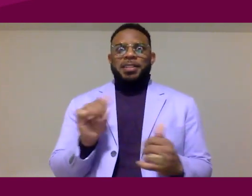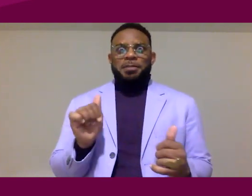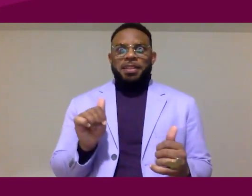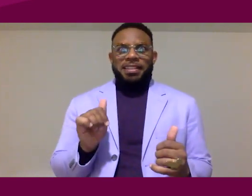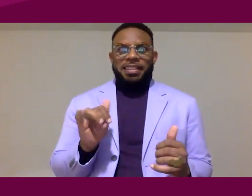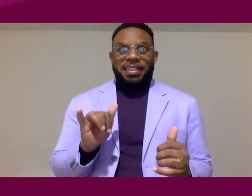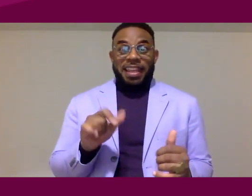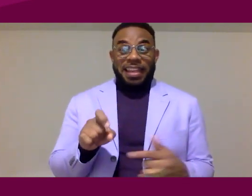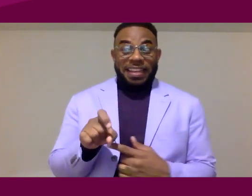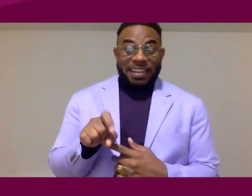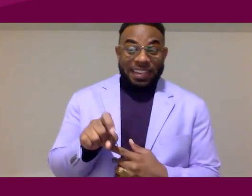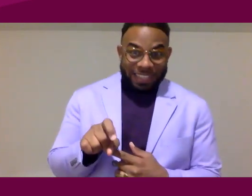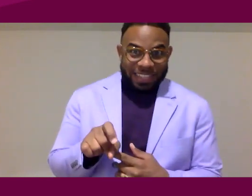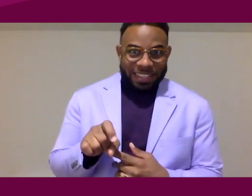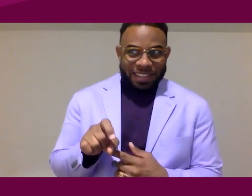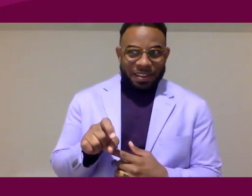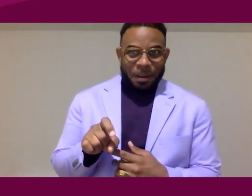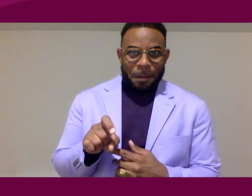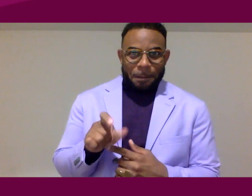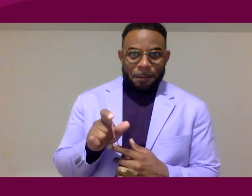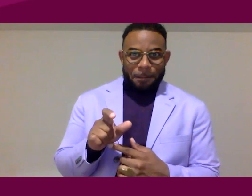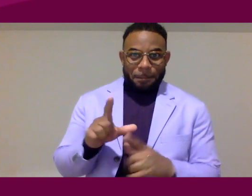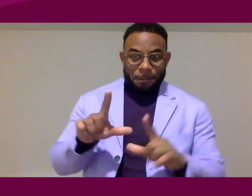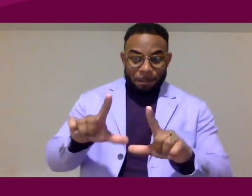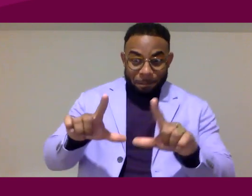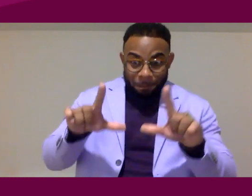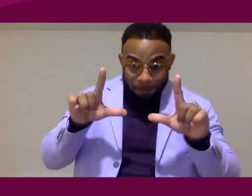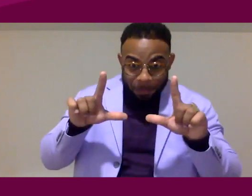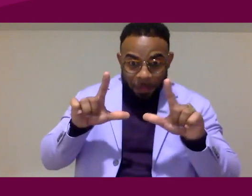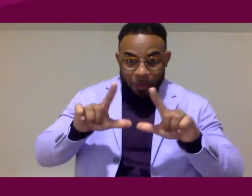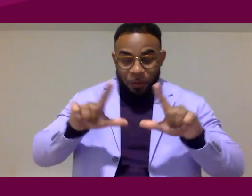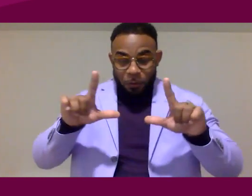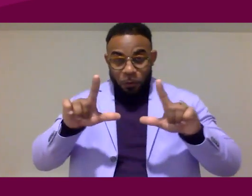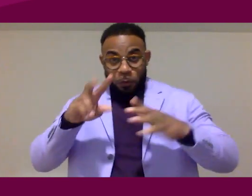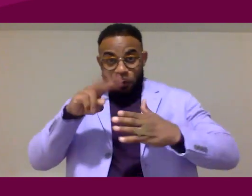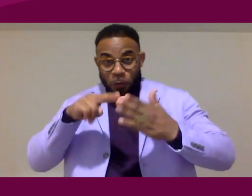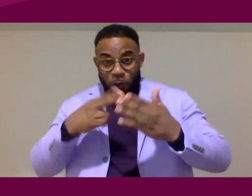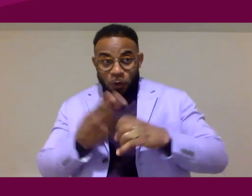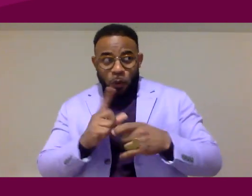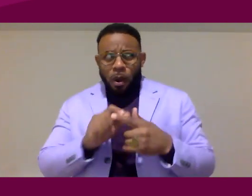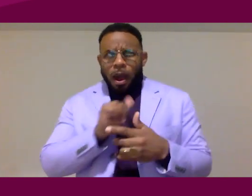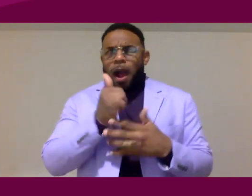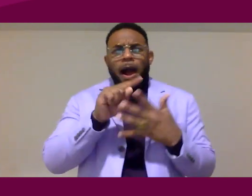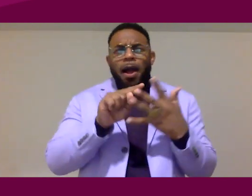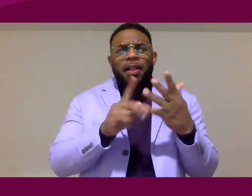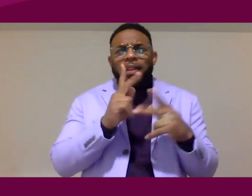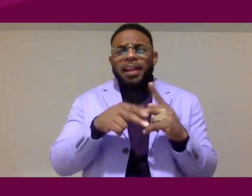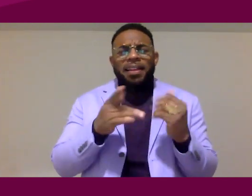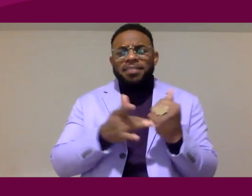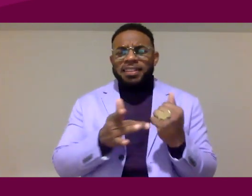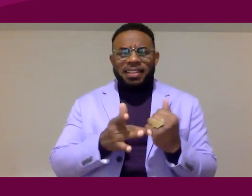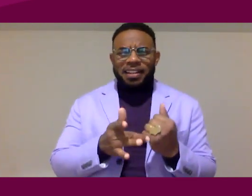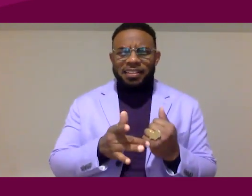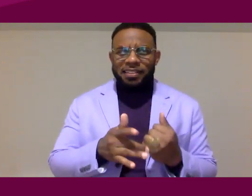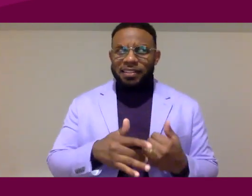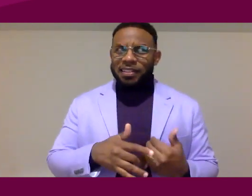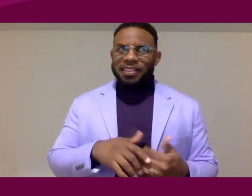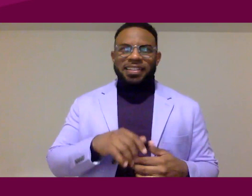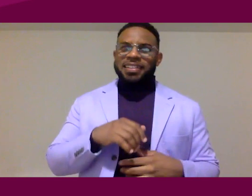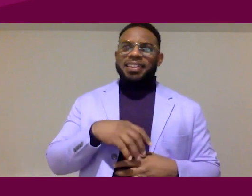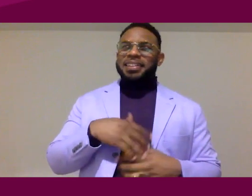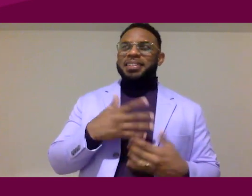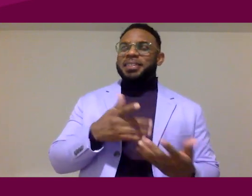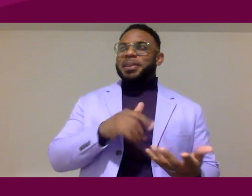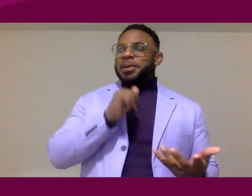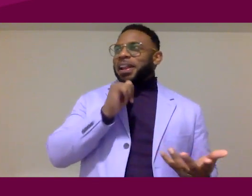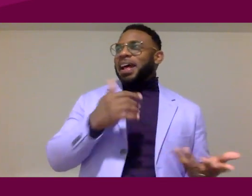that need magnification or screen reader usage or other types of technologies are not going